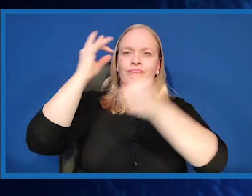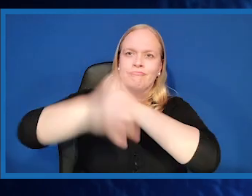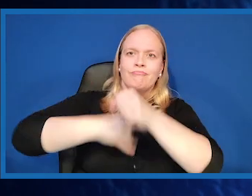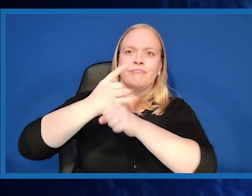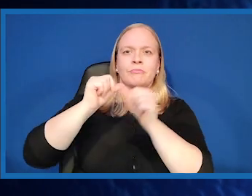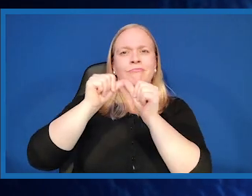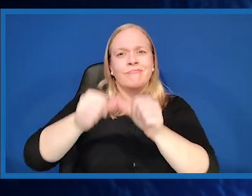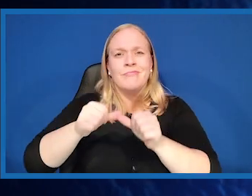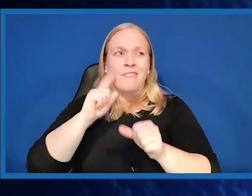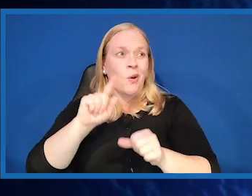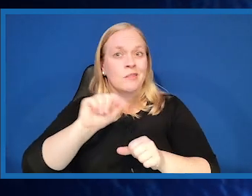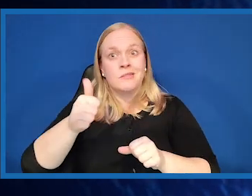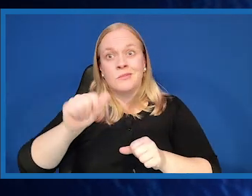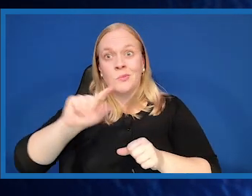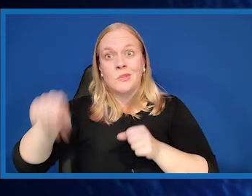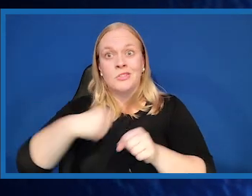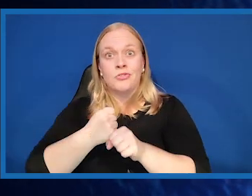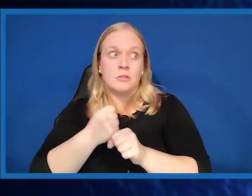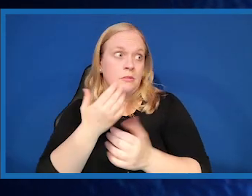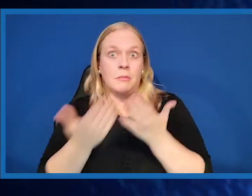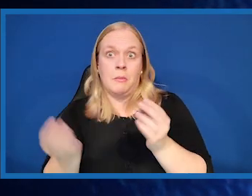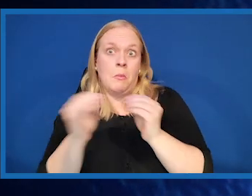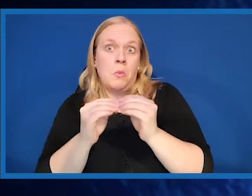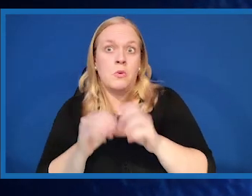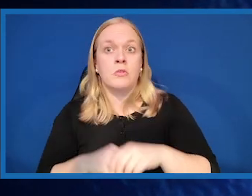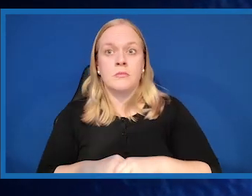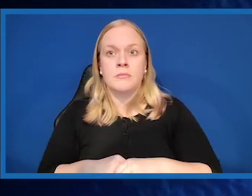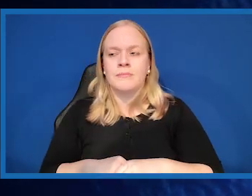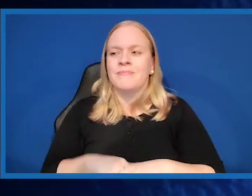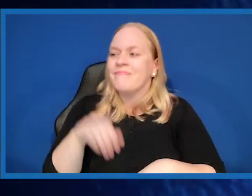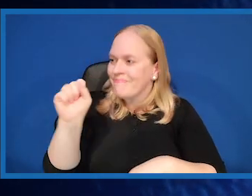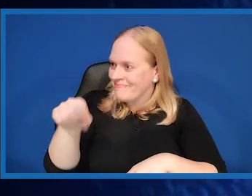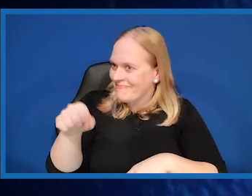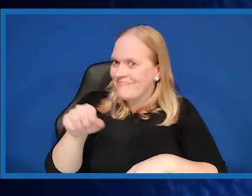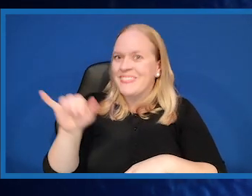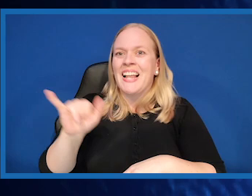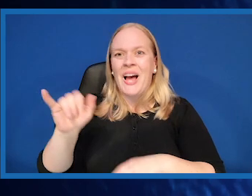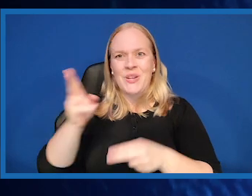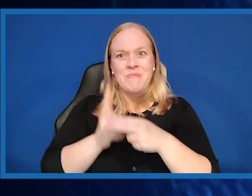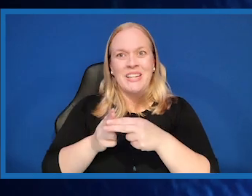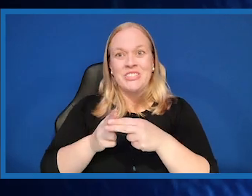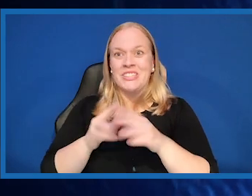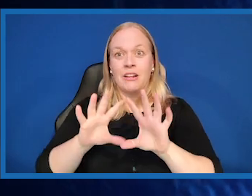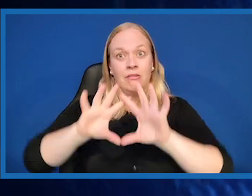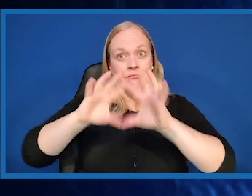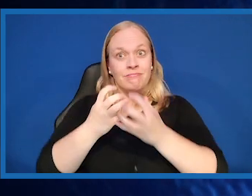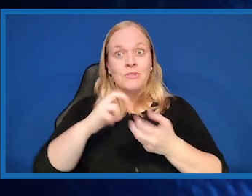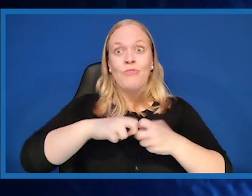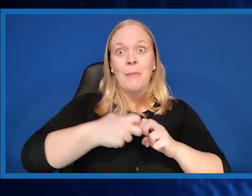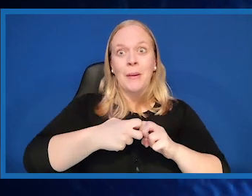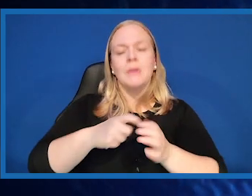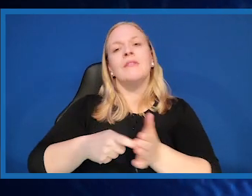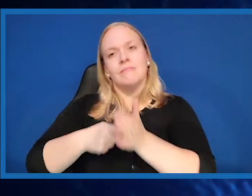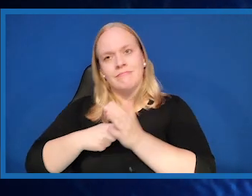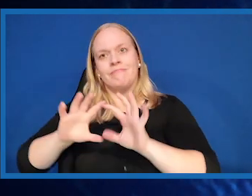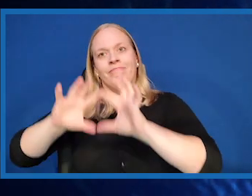OR-OR-OR MORE. YES. AS YOU SAY, GLOBAL PROBLEMS REQUIRE GLOBAL SOLUTIONS, AND WE ARE DOING JUST THAT.